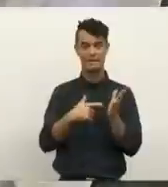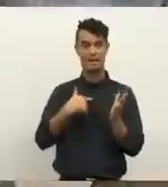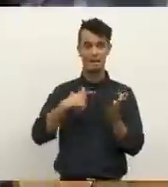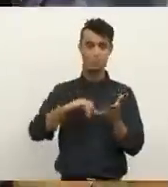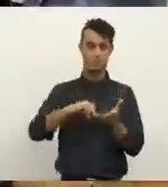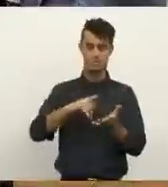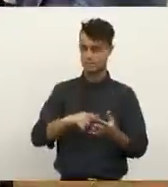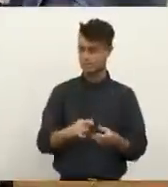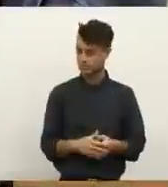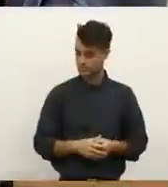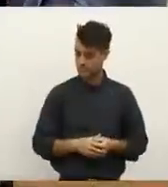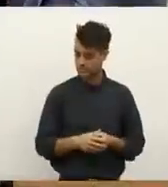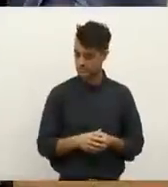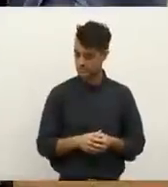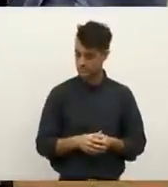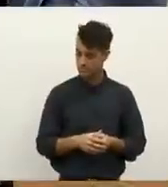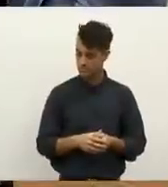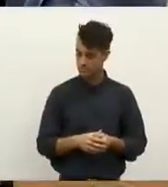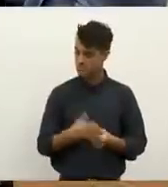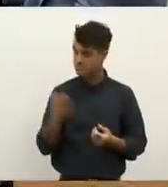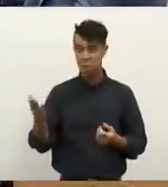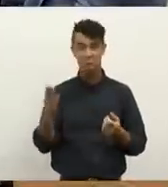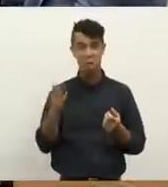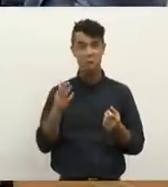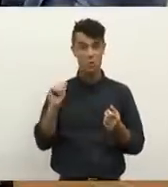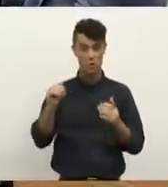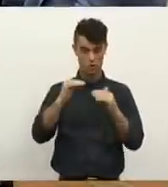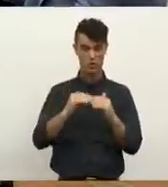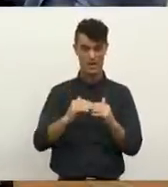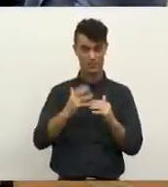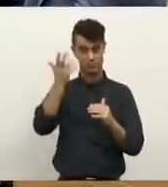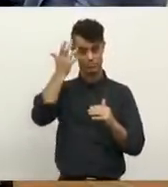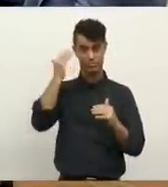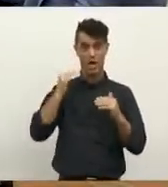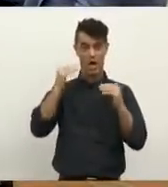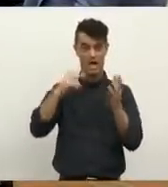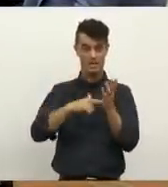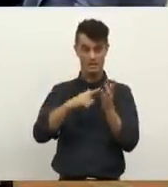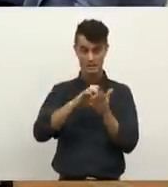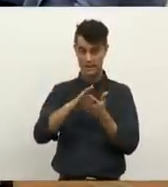And Carl, your chair is very high tech. In fact, they had to send the mode or something to Germany